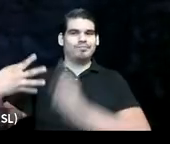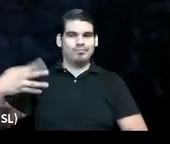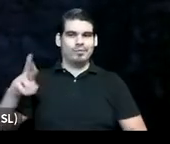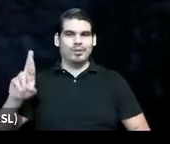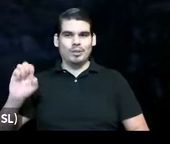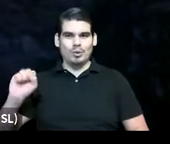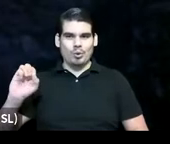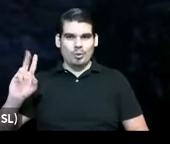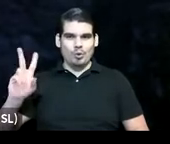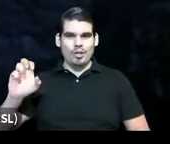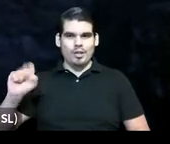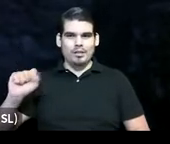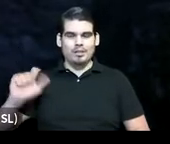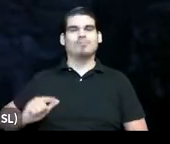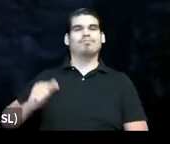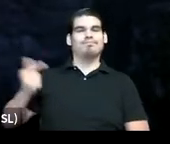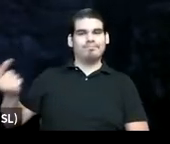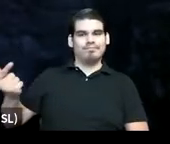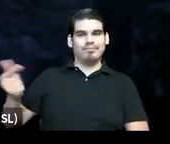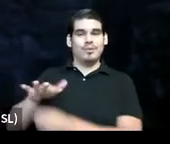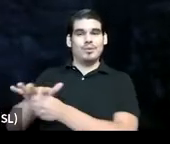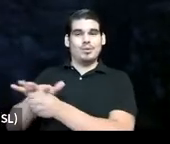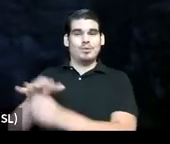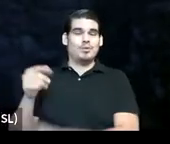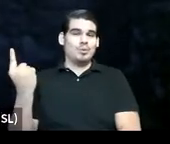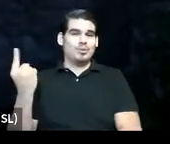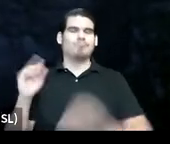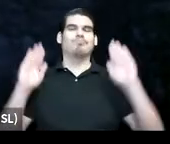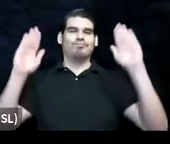RAD Region I Bourne: So I would like to say that 20 minutes is not a whole lot of time.